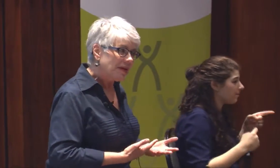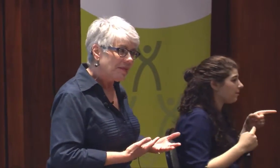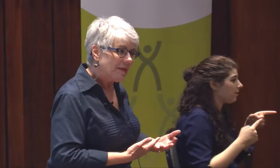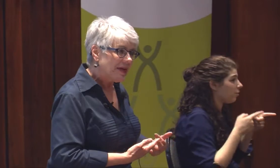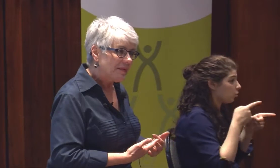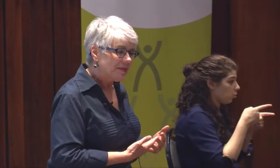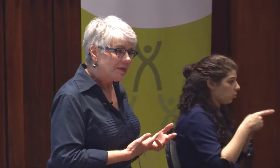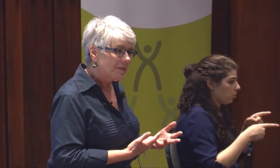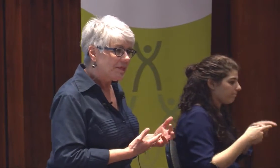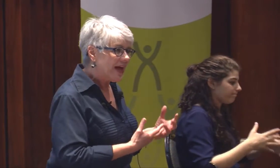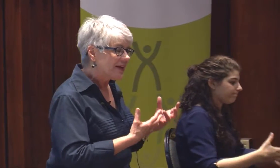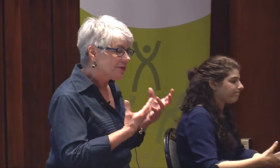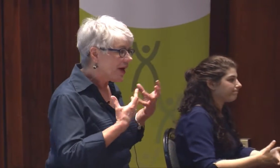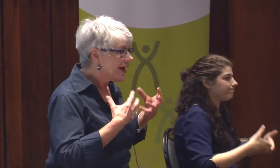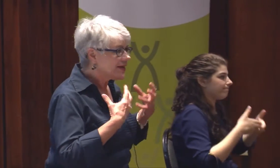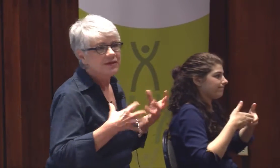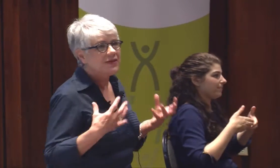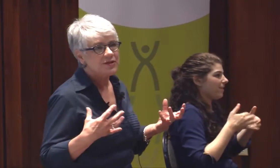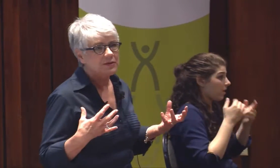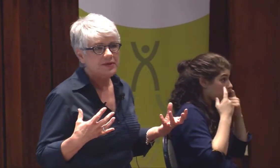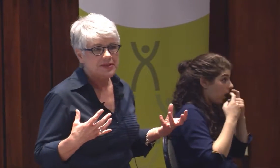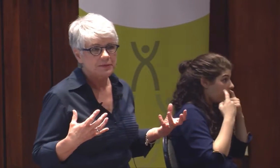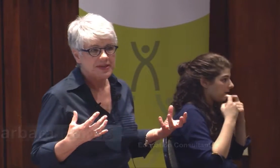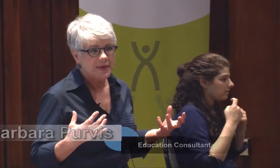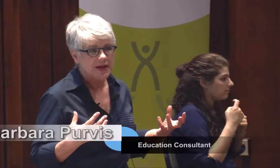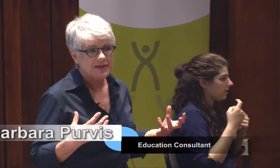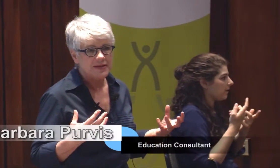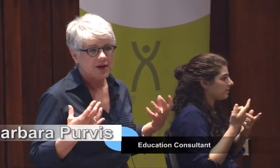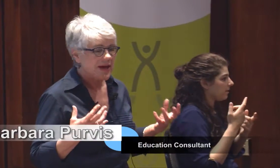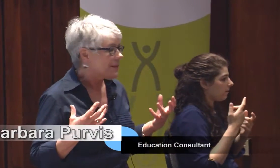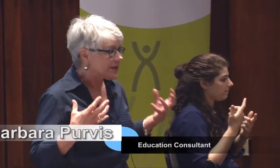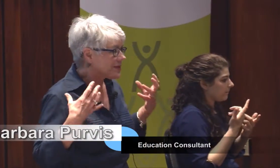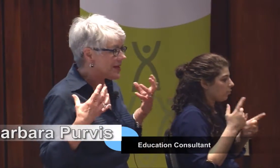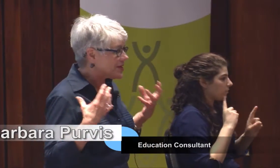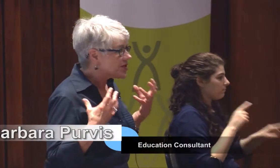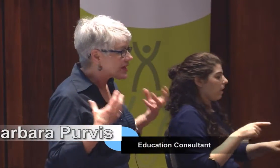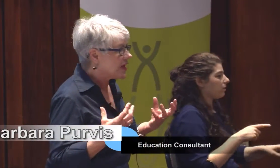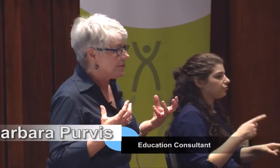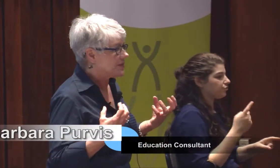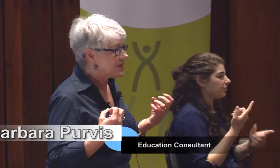the baby up. That crying is a visceral response. It's an autonomic response. It just comes.